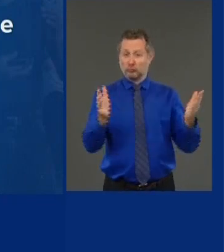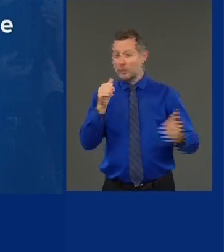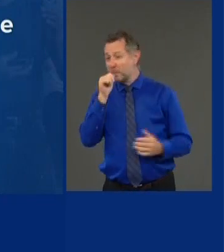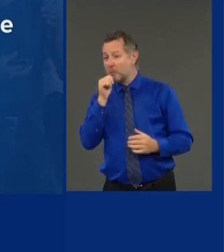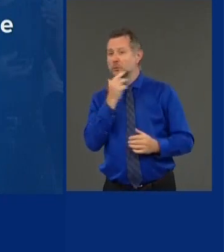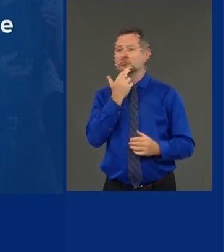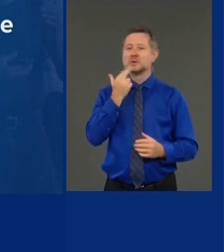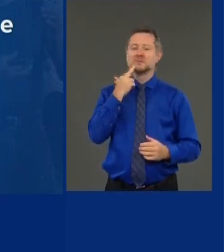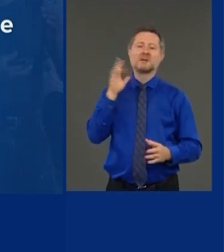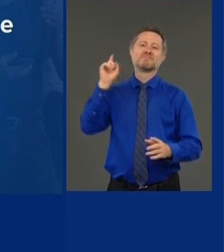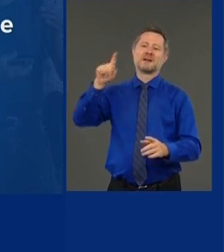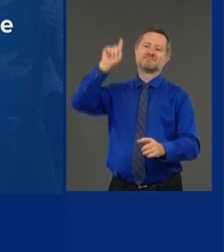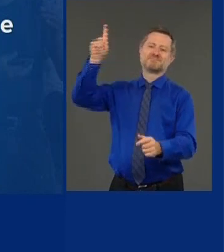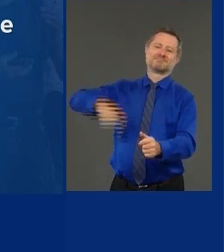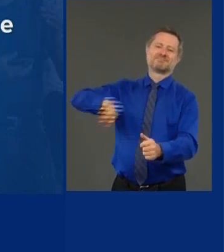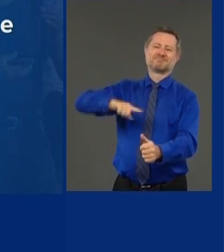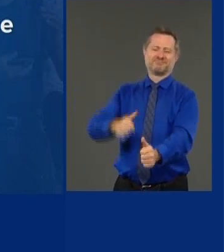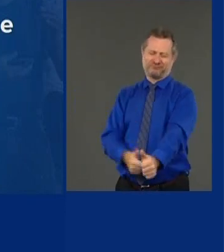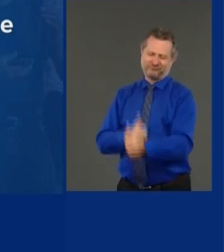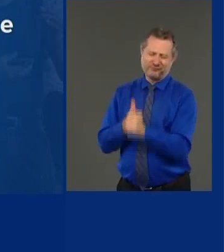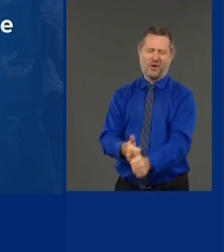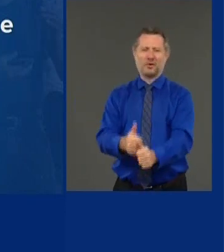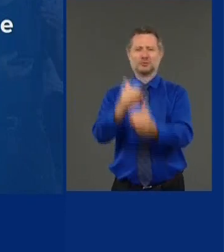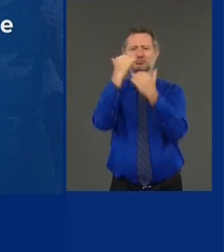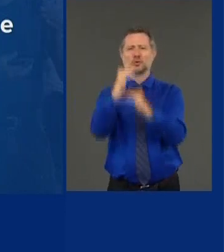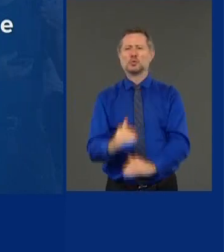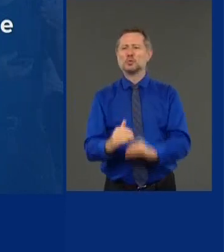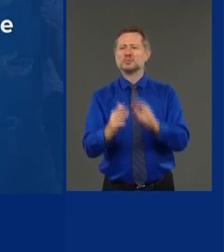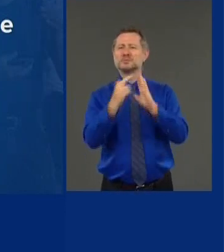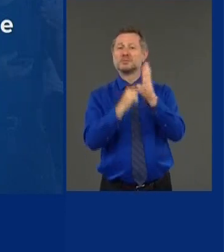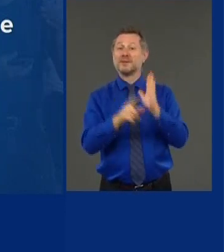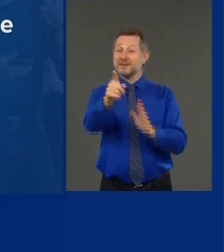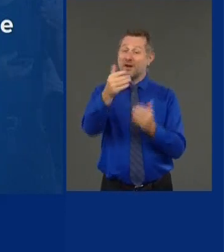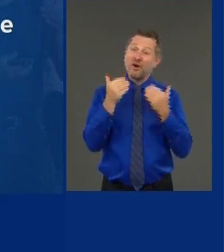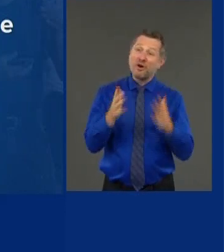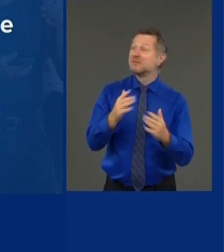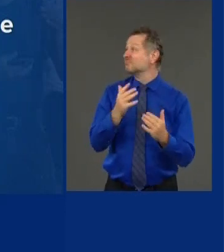VIOLATIONS. ALL THIS TO SAY TO THE BARS AND